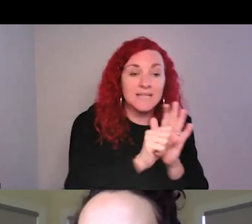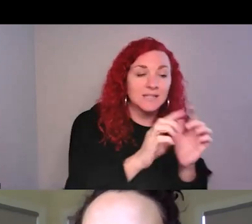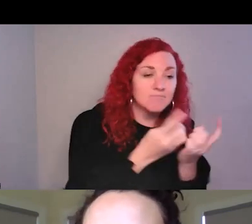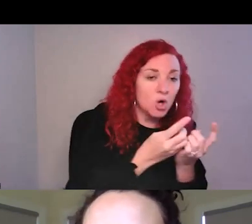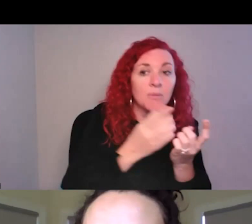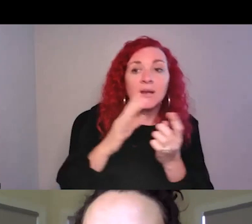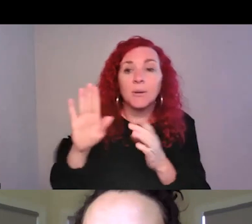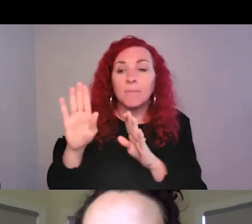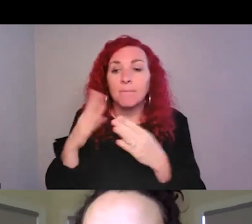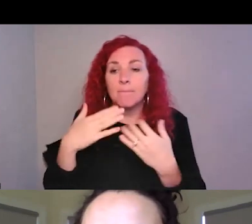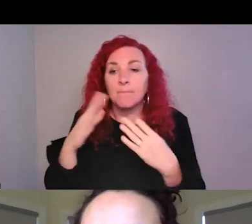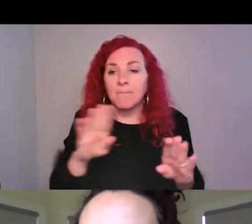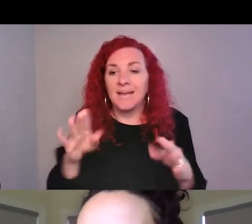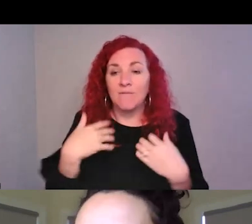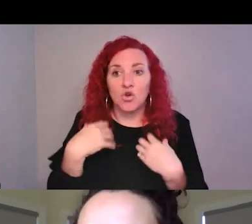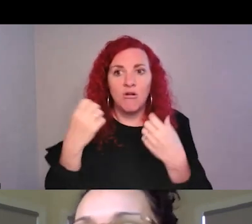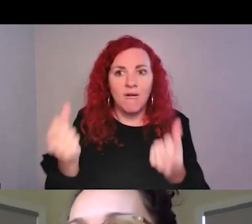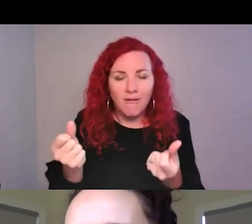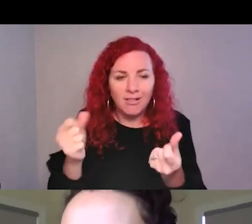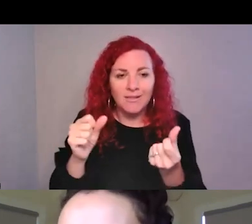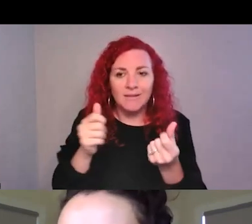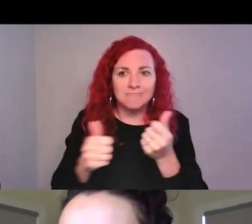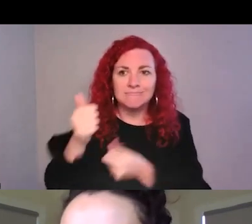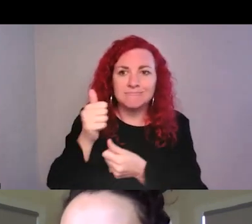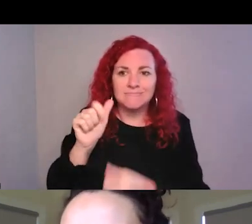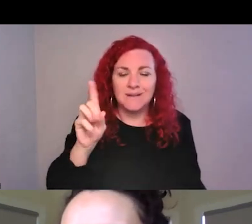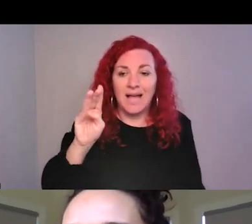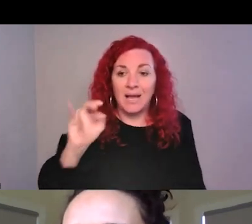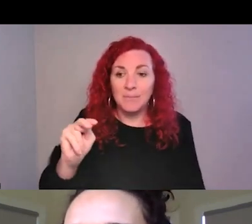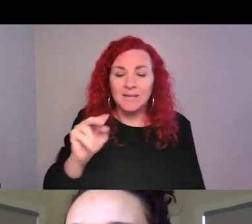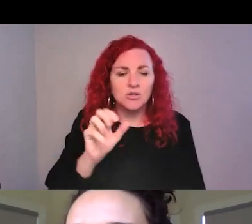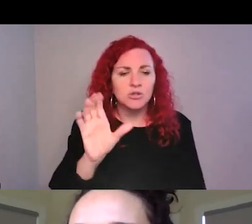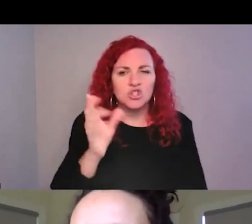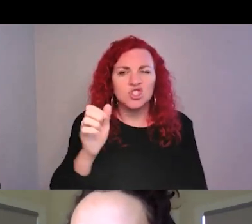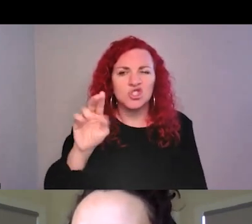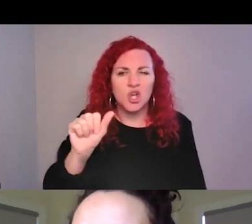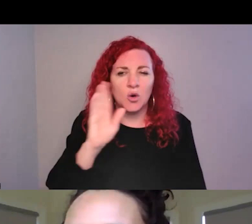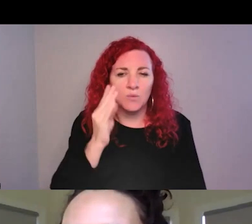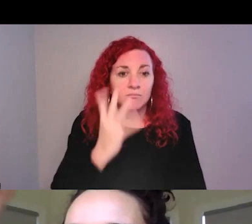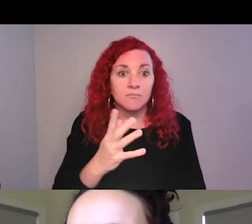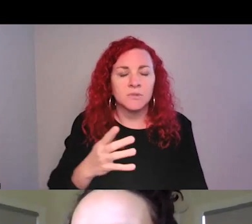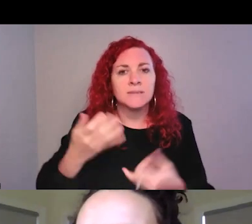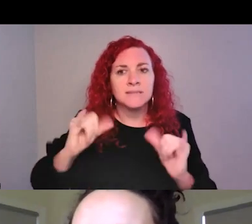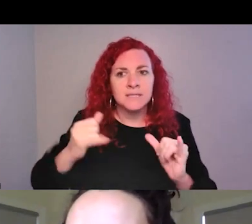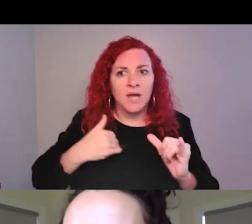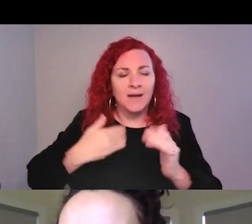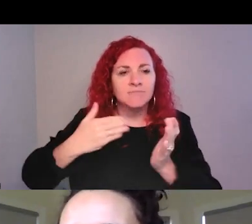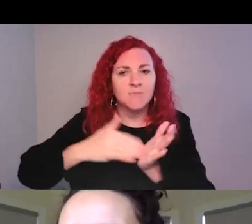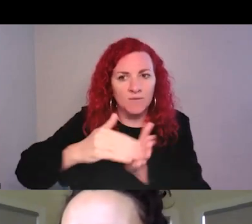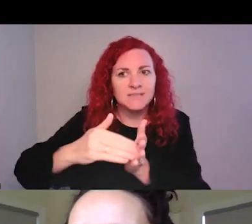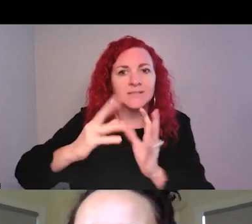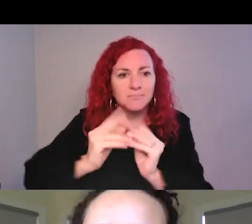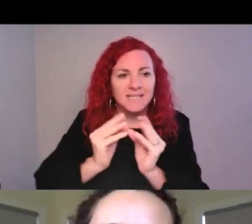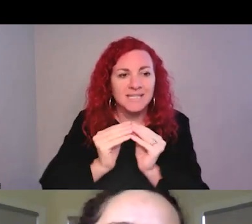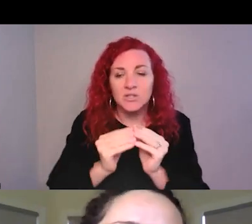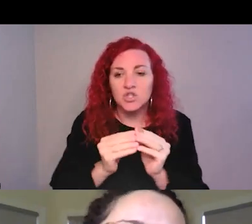CHAUNA CAN TELL YOU THAT WE STILL COORDINATE MEETINGS WITH THEM.